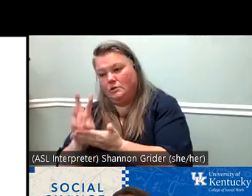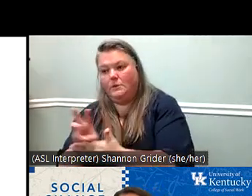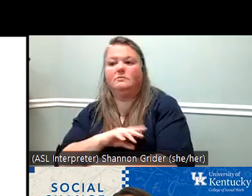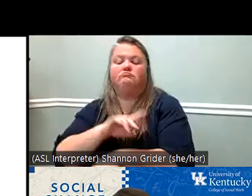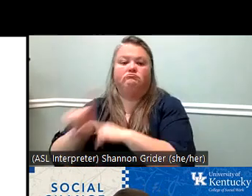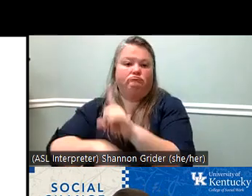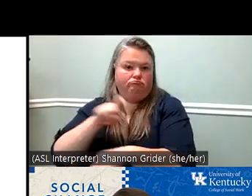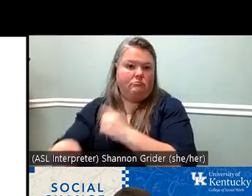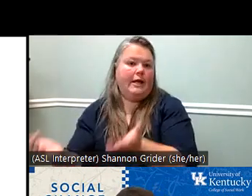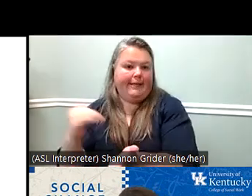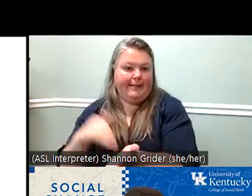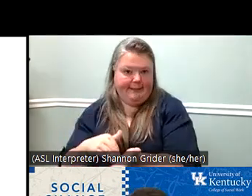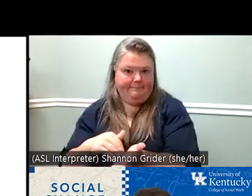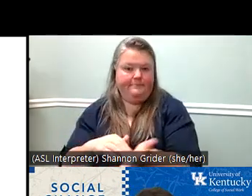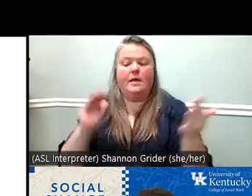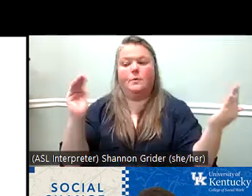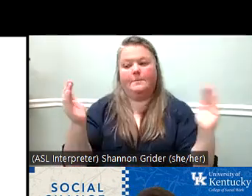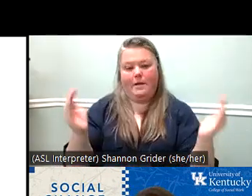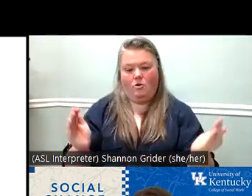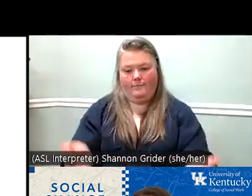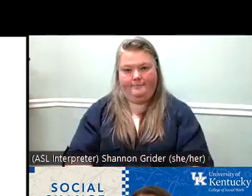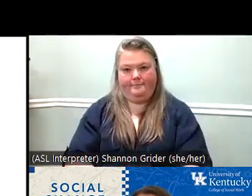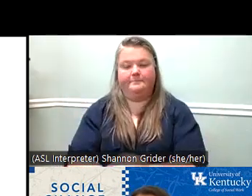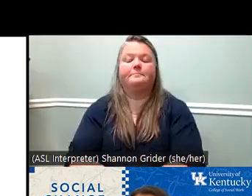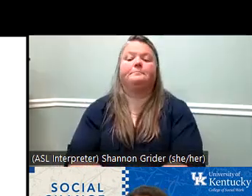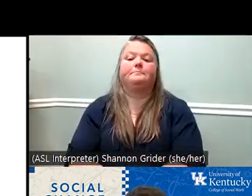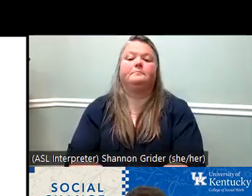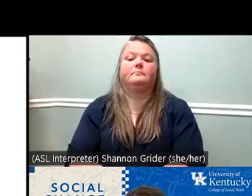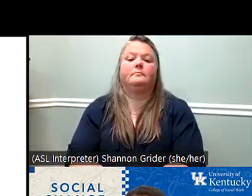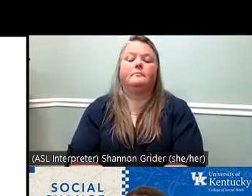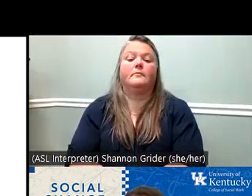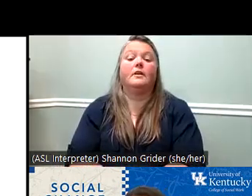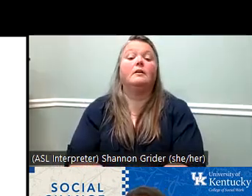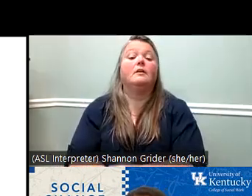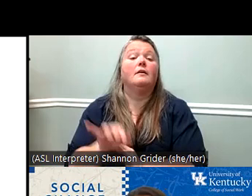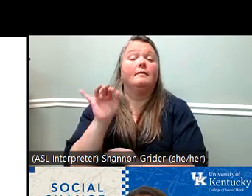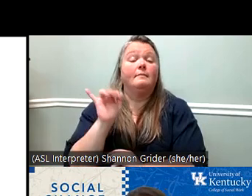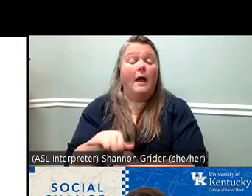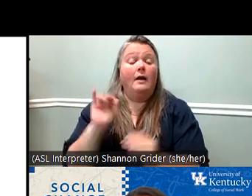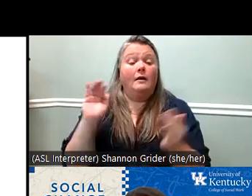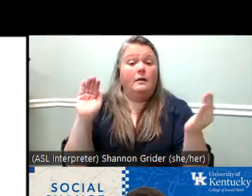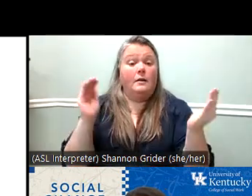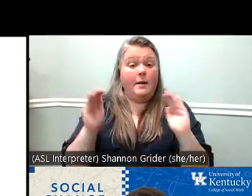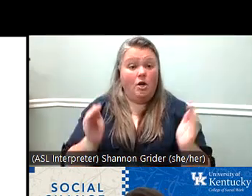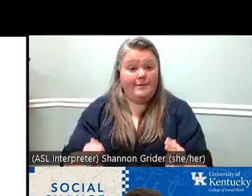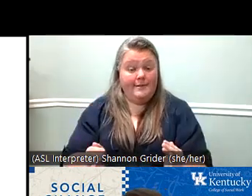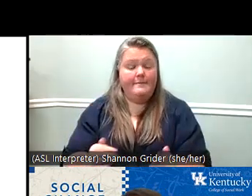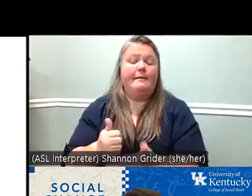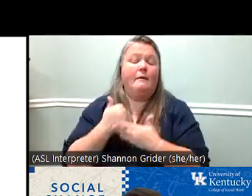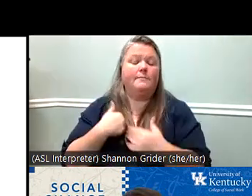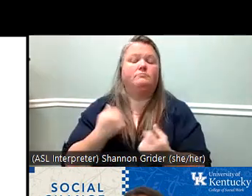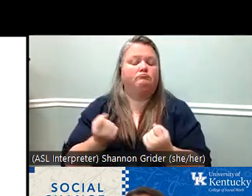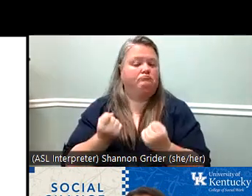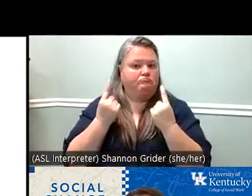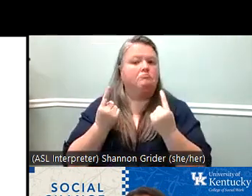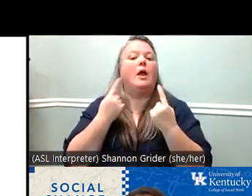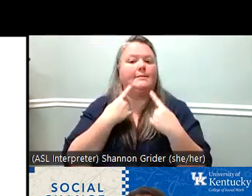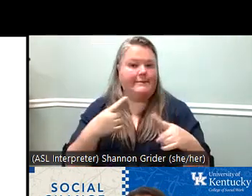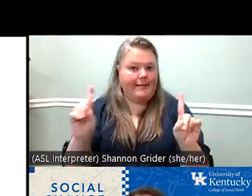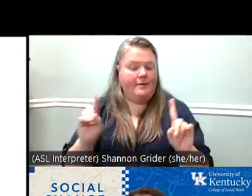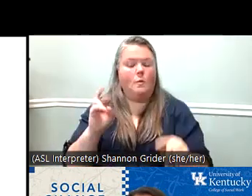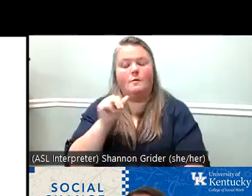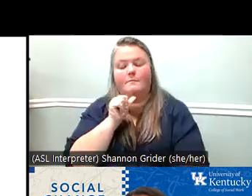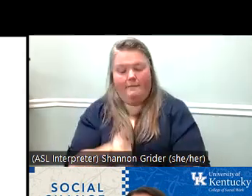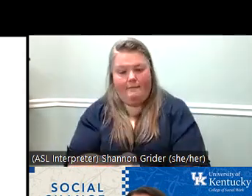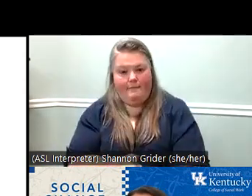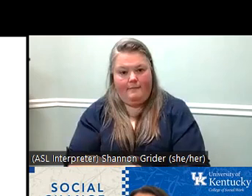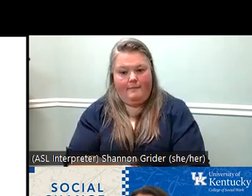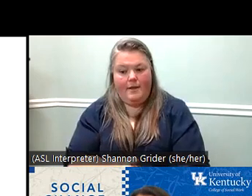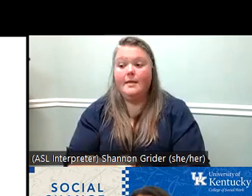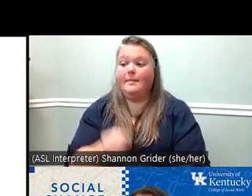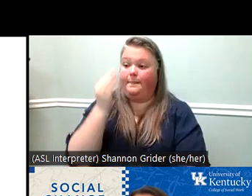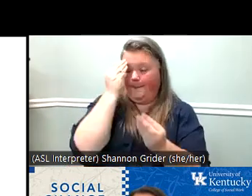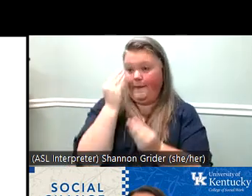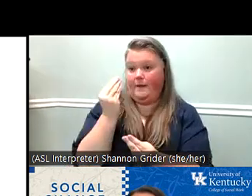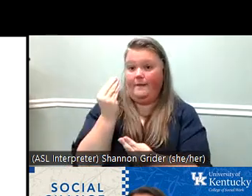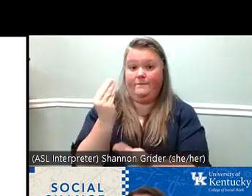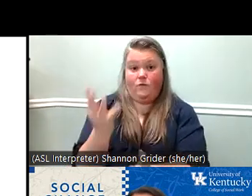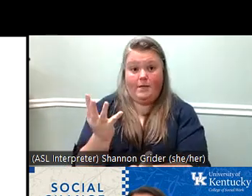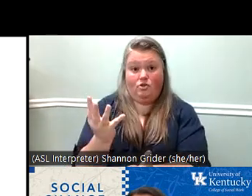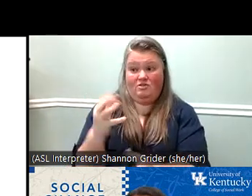AND THEY PUT YES OR NO. NUMBER 6 SAYS MOST MENTAL DISORDERS CANNOT BE CURED. SO WE GIVE BOTH OF THESE MEASURES TO THE PAYMENTS BEFORE THE PROGRAM STARTS AND THEN